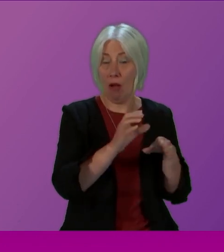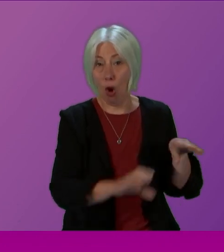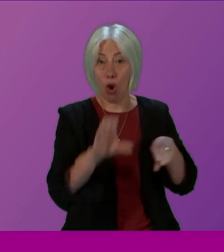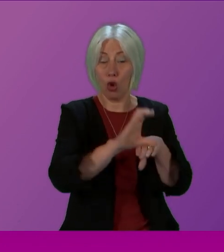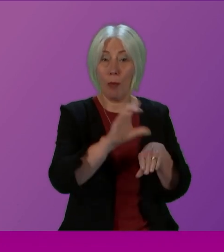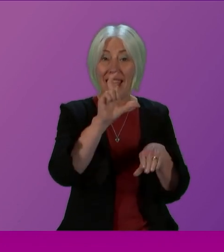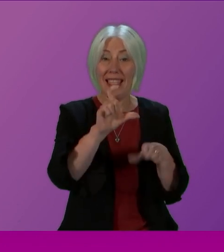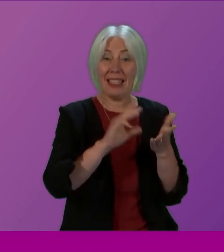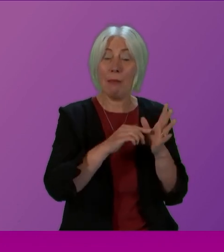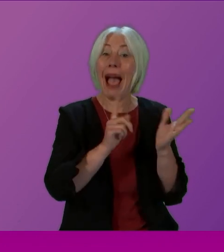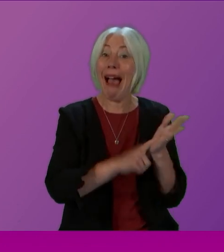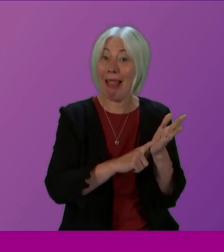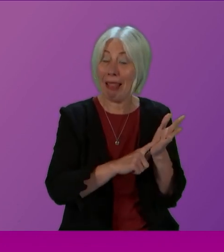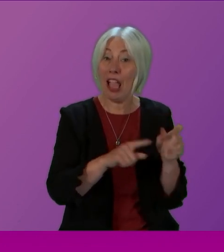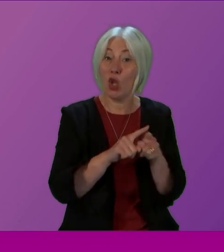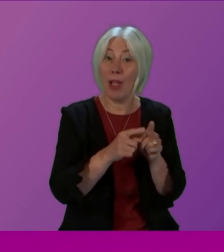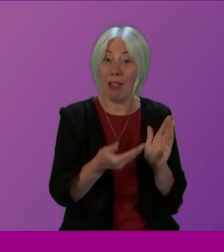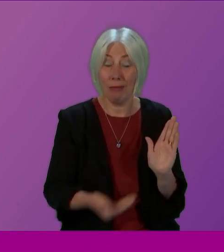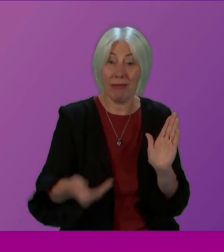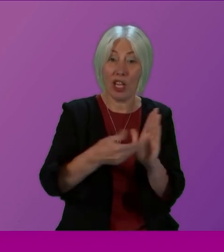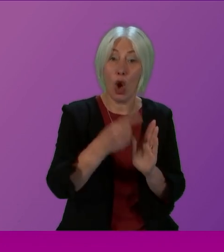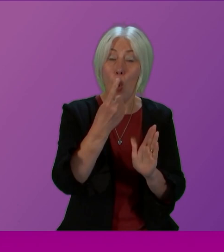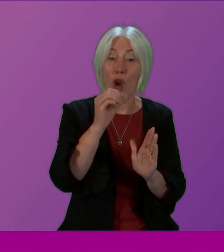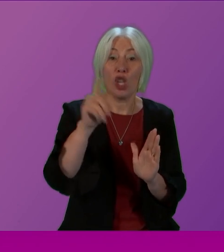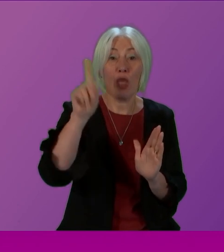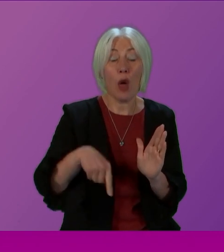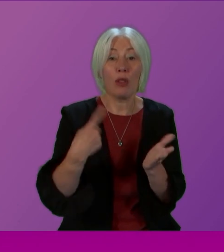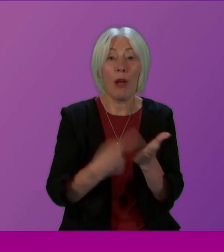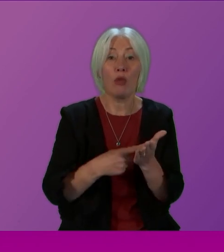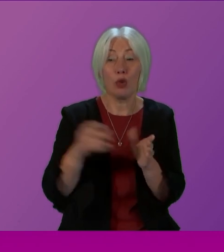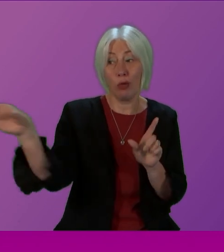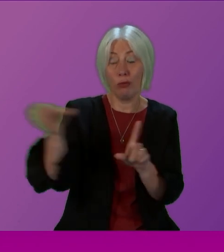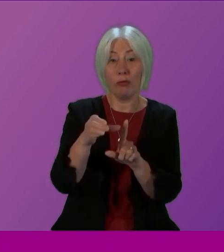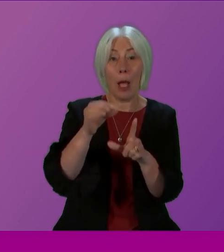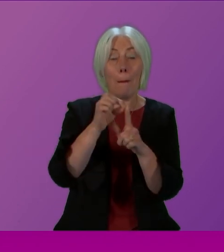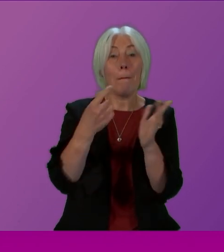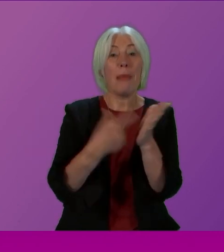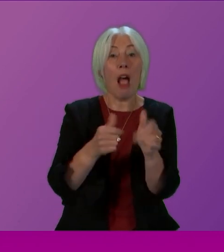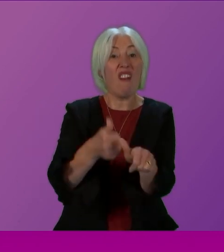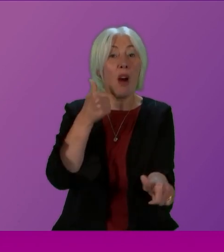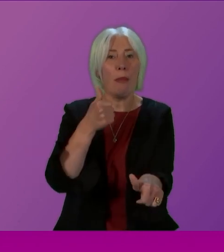agency, has spent almost £100,000 on a public relations firm. What a waste of money.